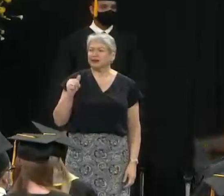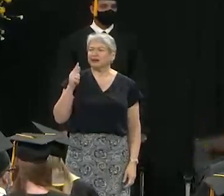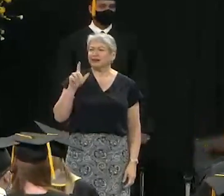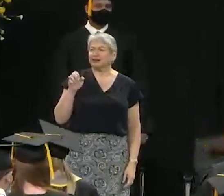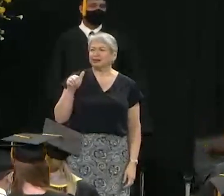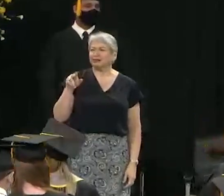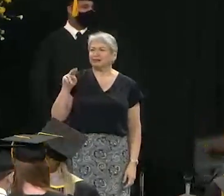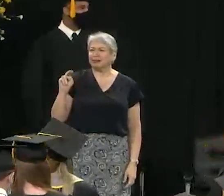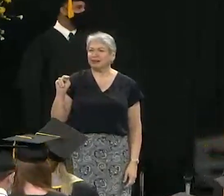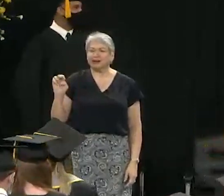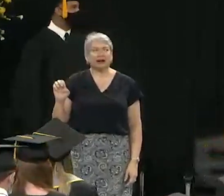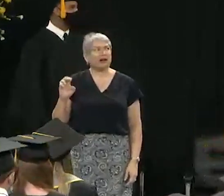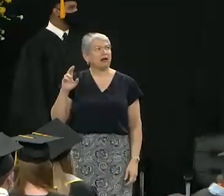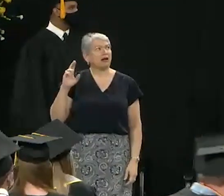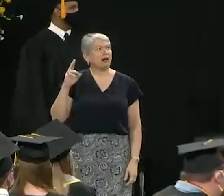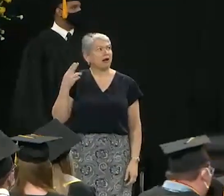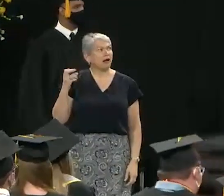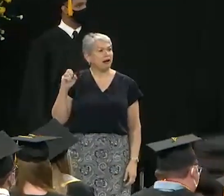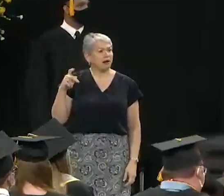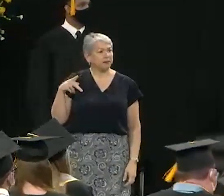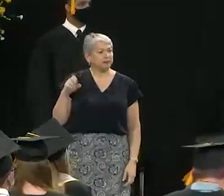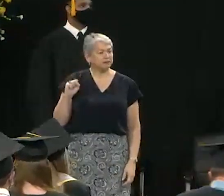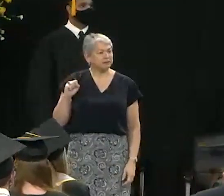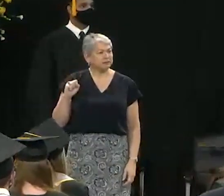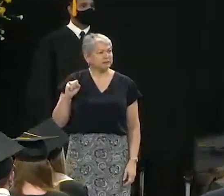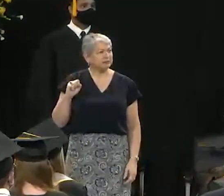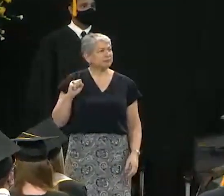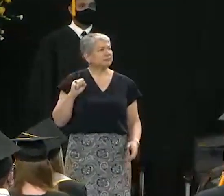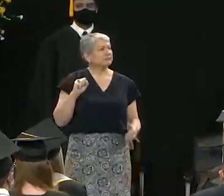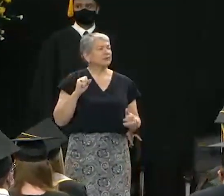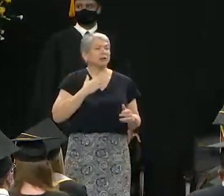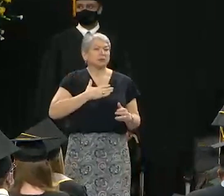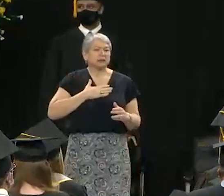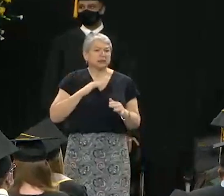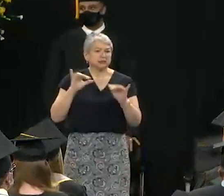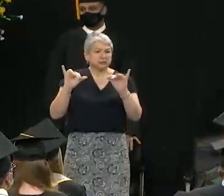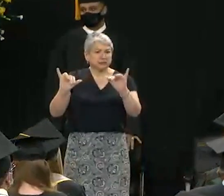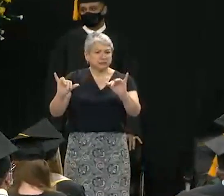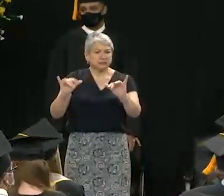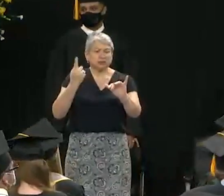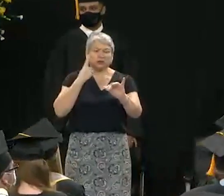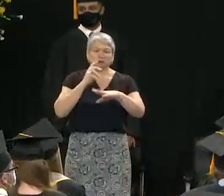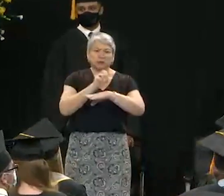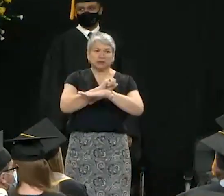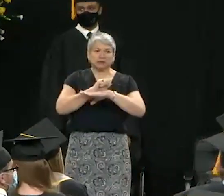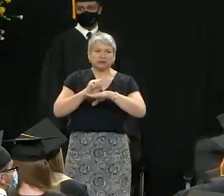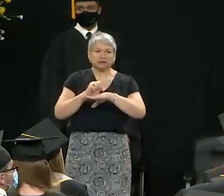Following her performance, please remain standing for the platform party’s recessional.